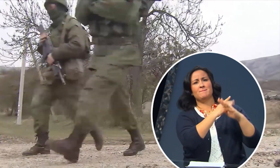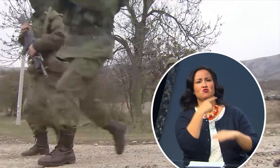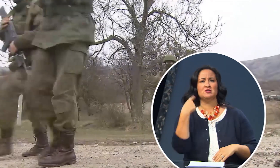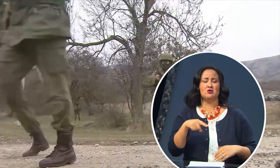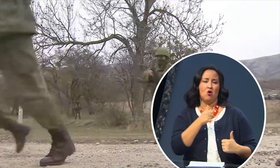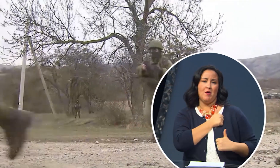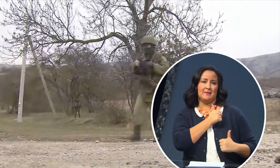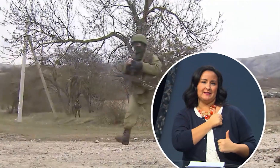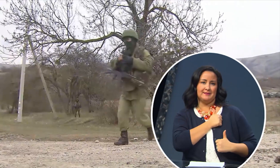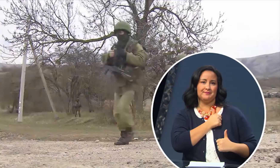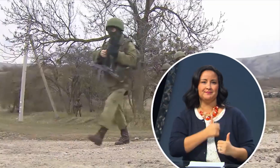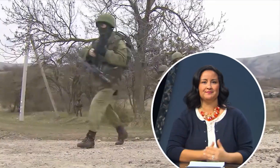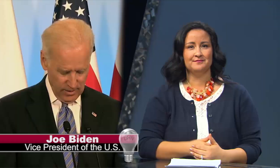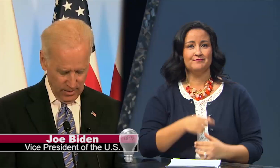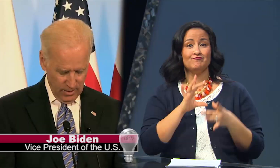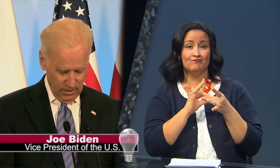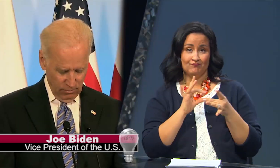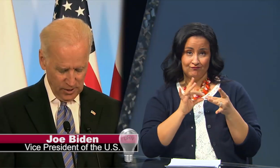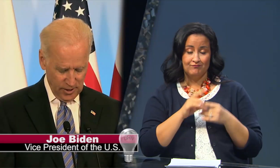RUSSIAN ARMY .